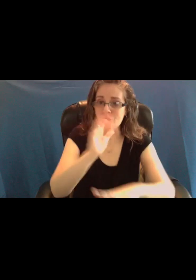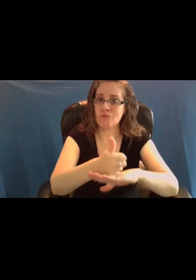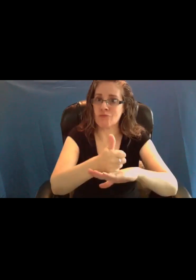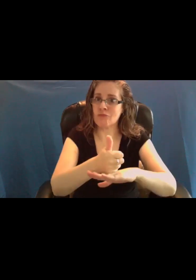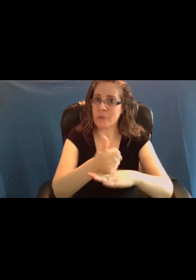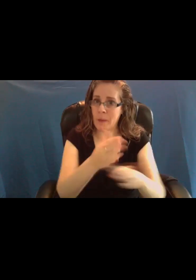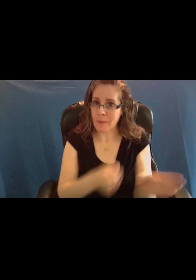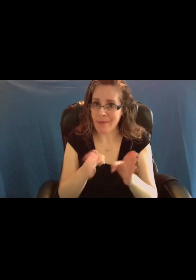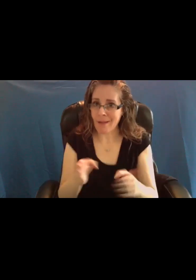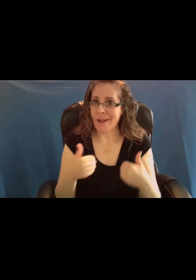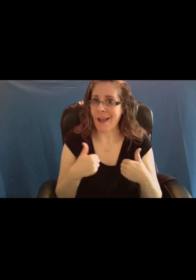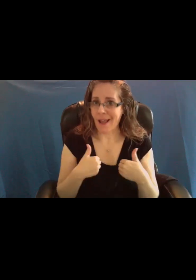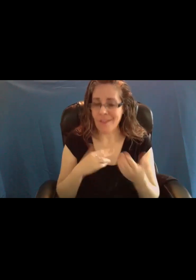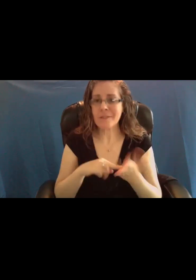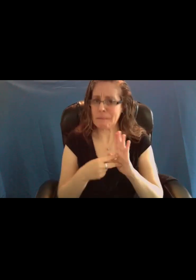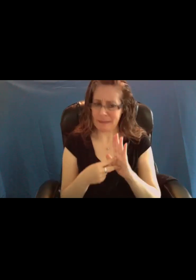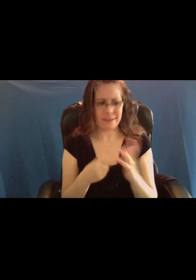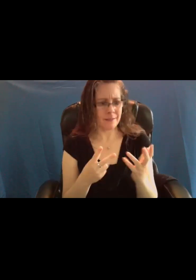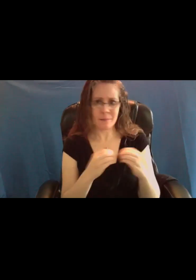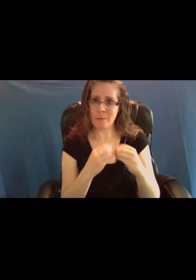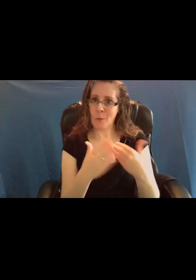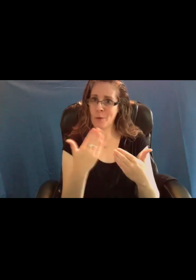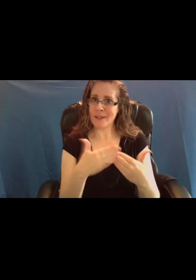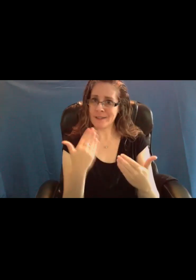able to more easily meet your effective communication obligations with